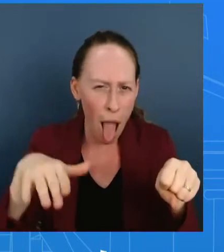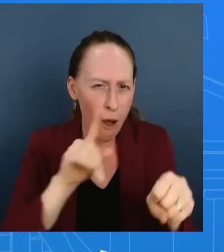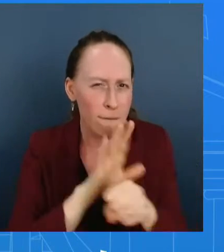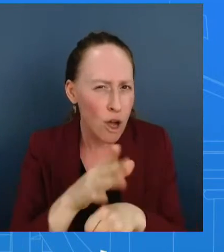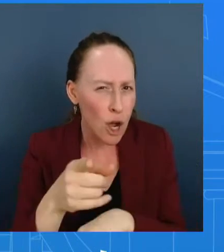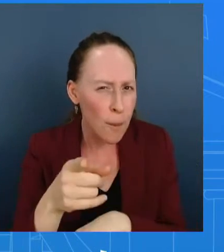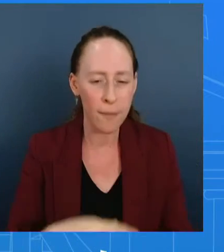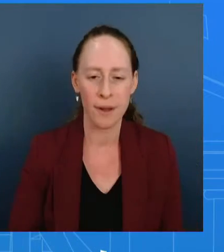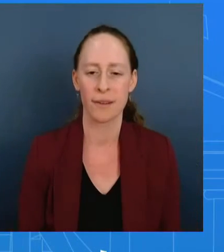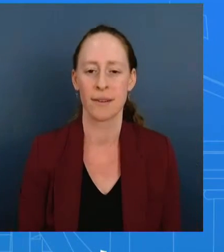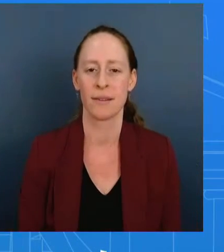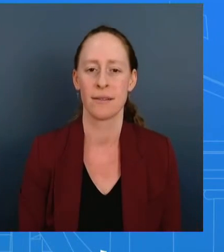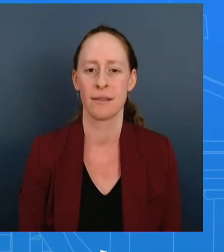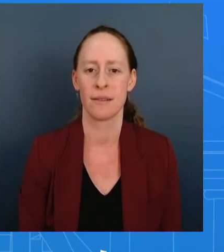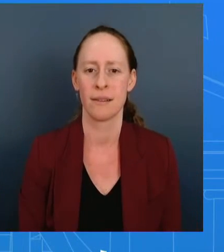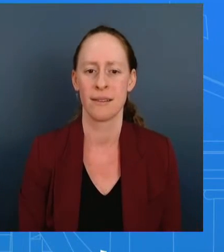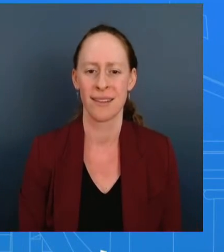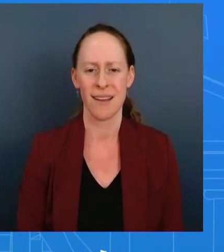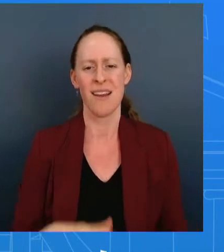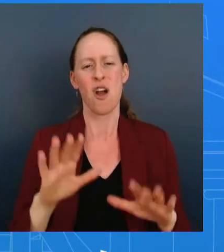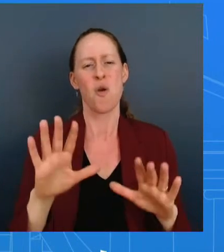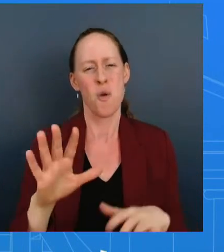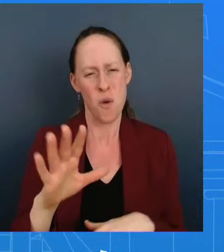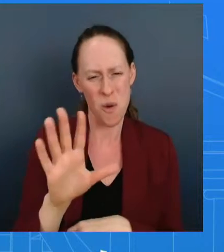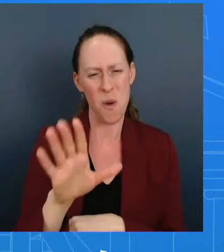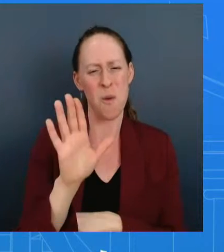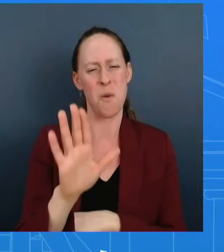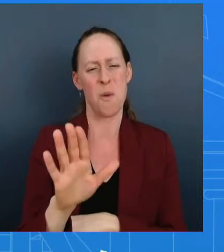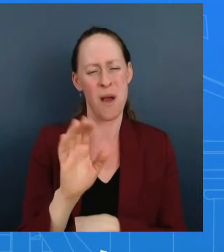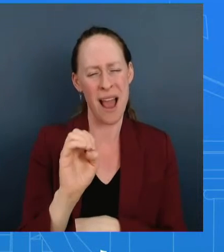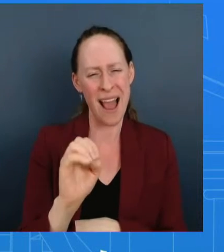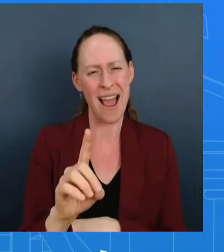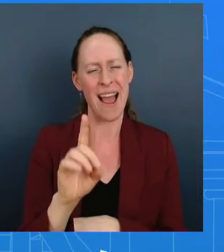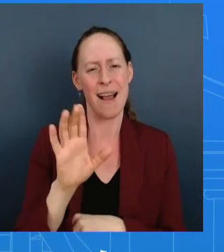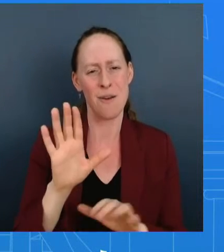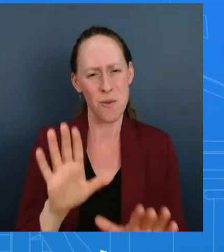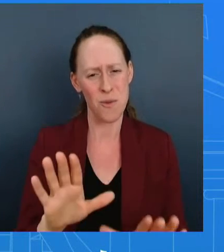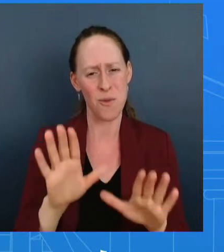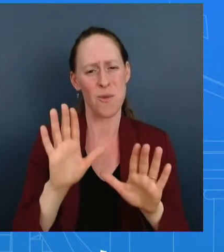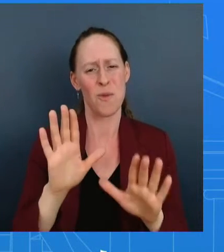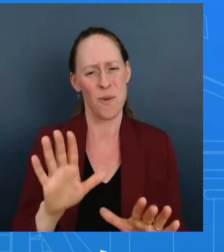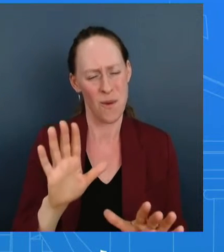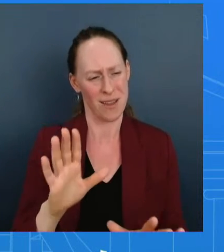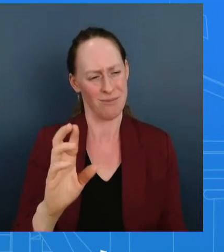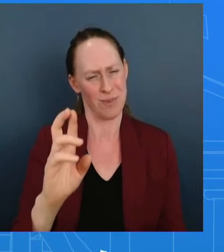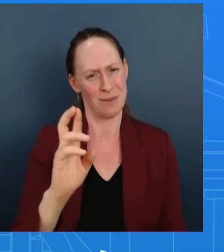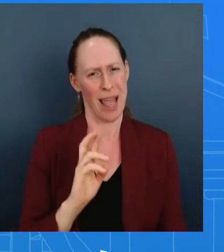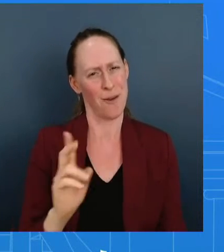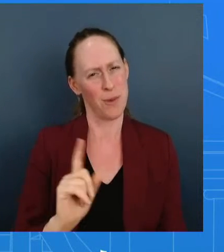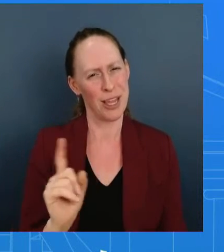Calm -- Ed, please. A little respect here, please. So, every year,